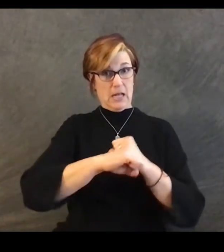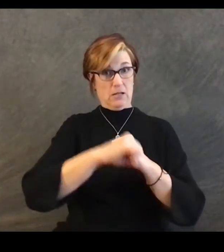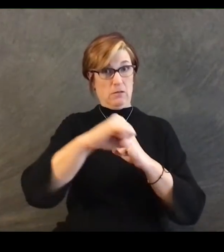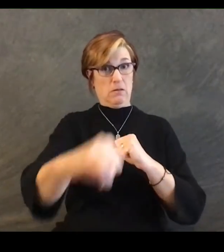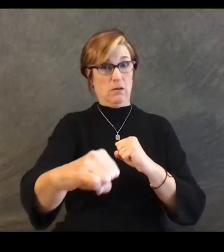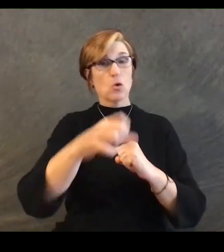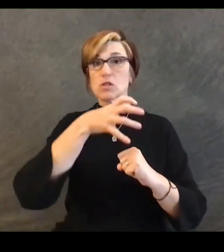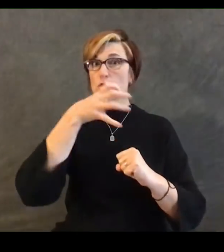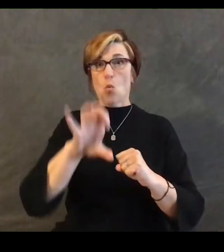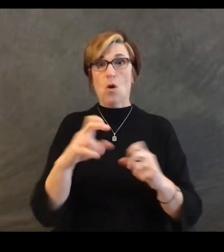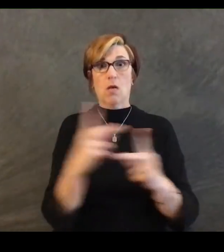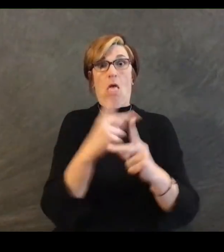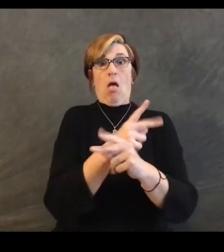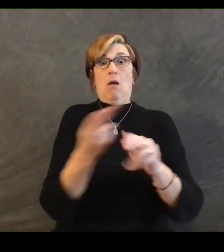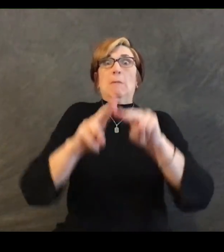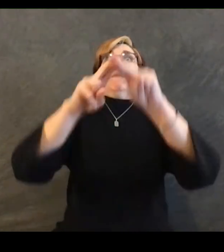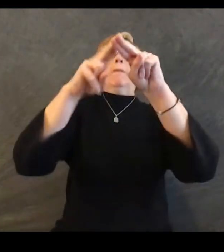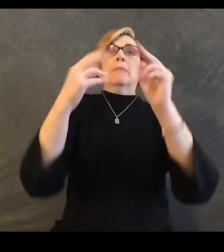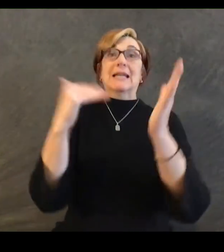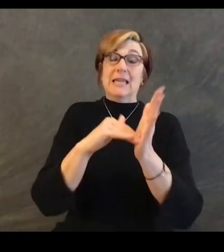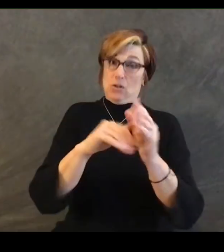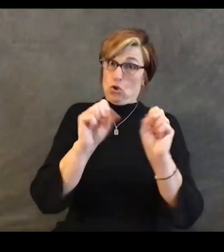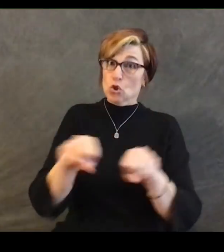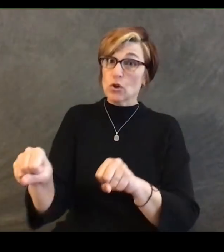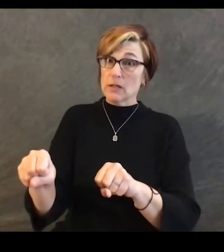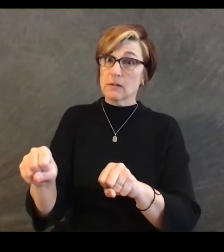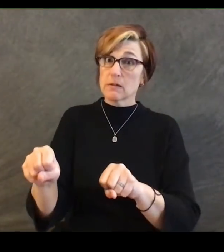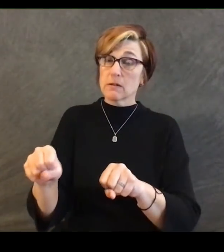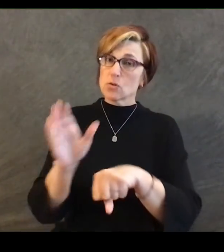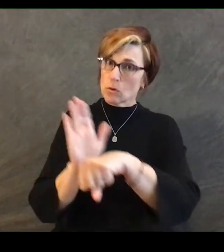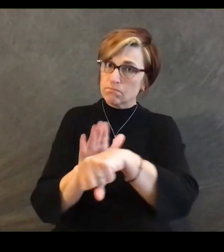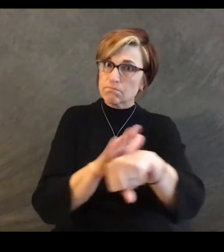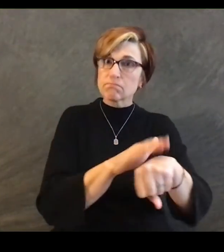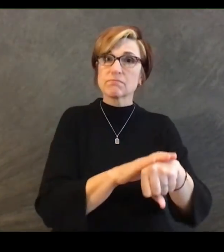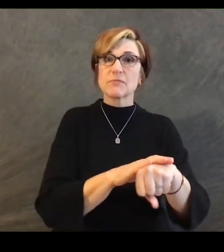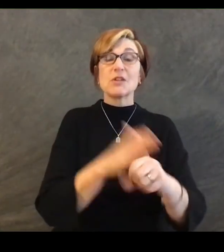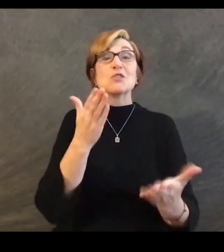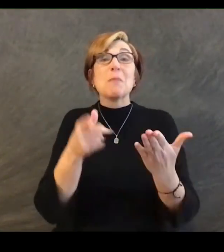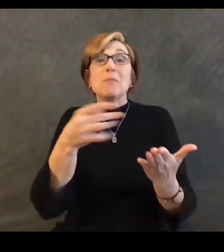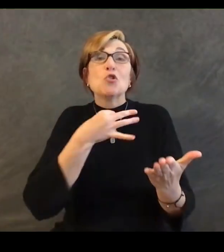so I'm sure you're interested in seeing all the states so on this slide is all